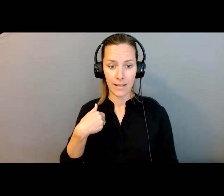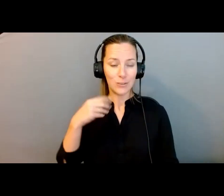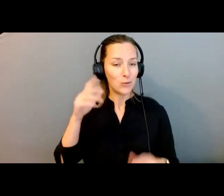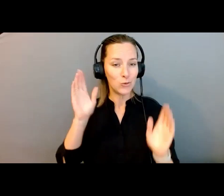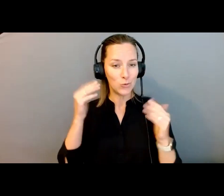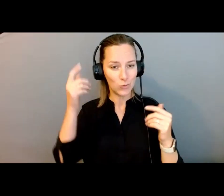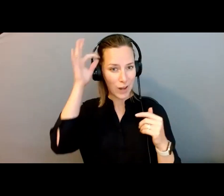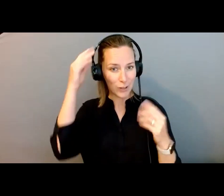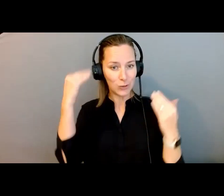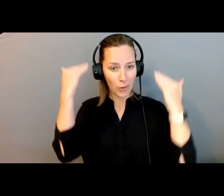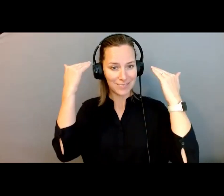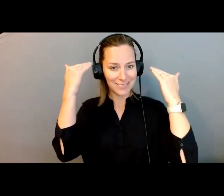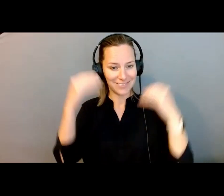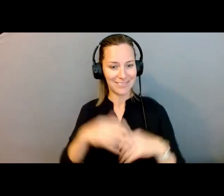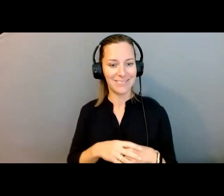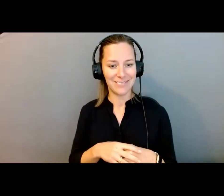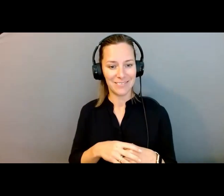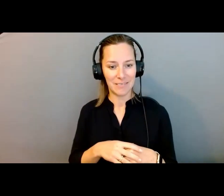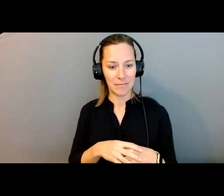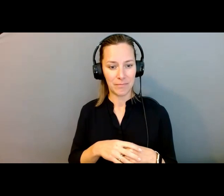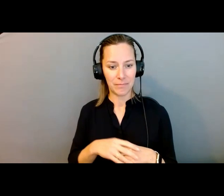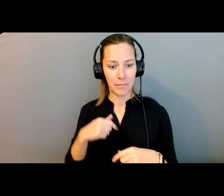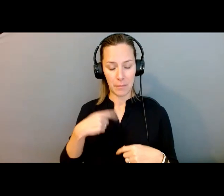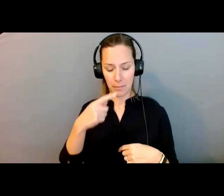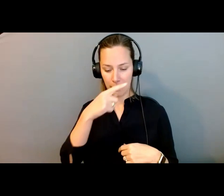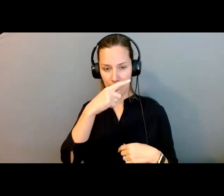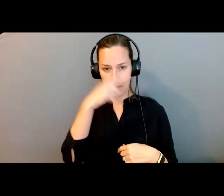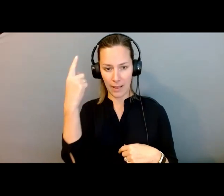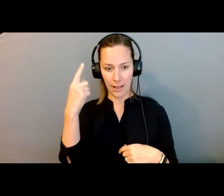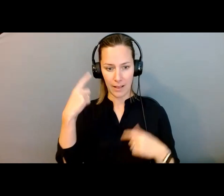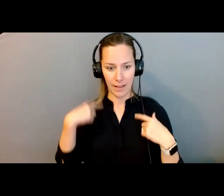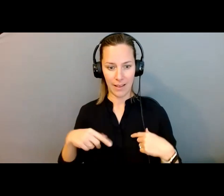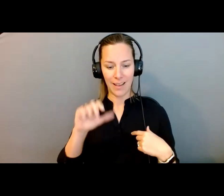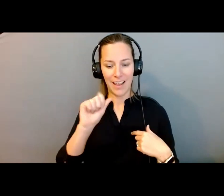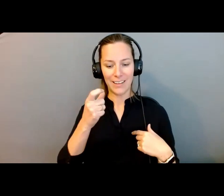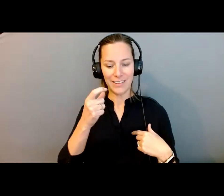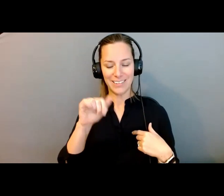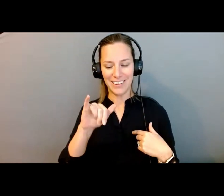I'm wearing my black axolotl print dress today.